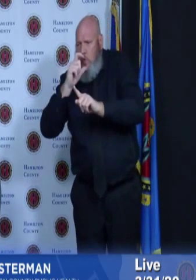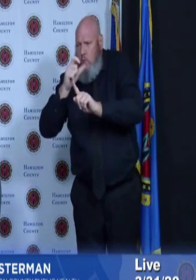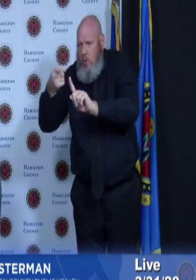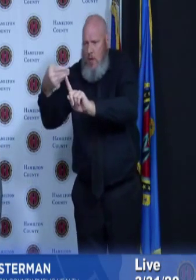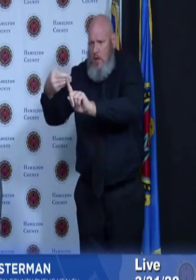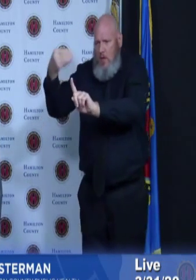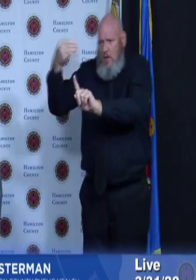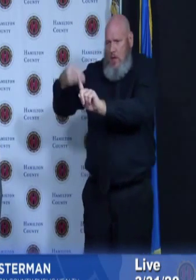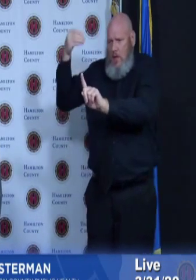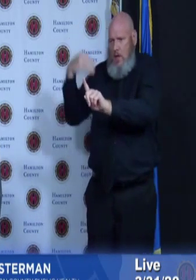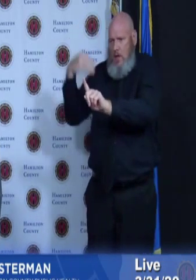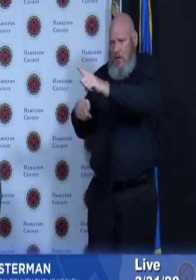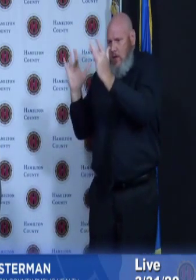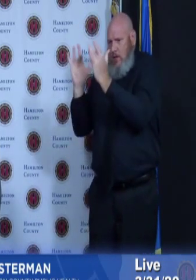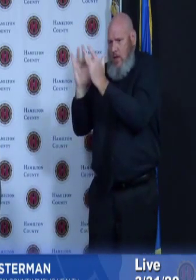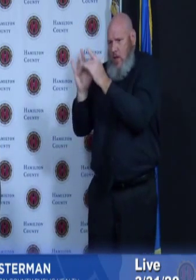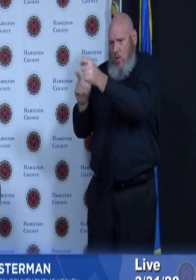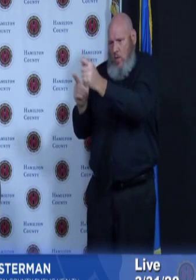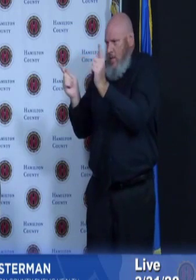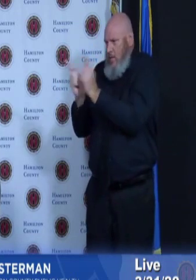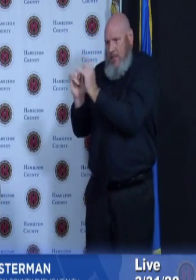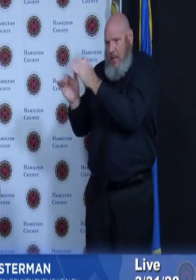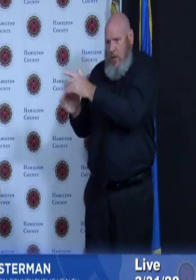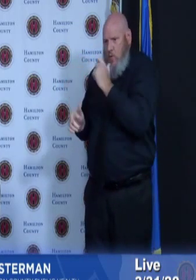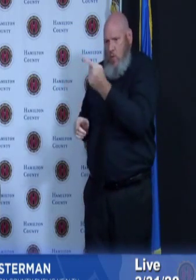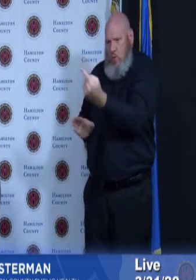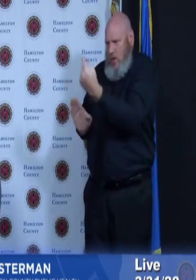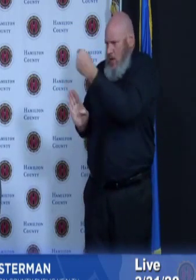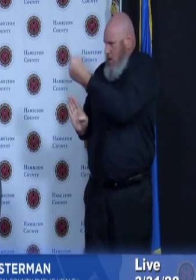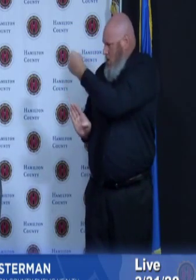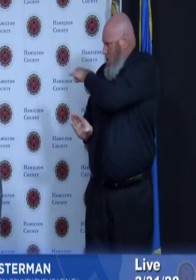or not they have closed and are practicing those safe distancing